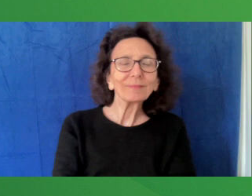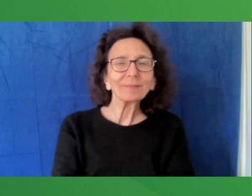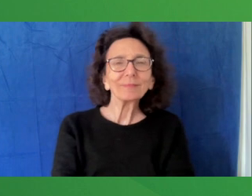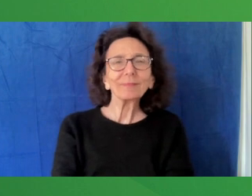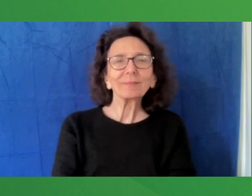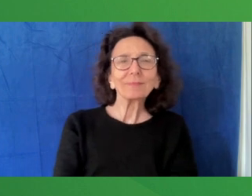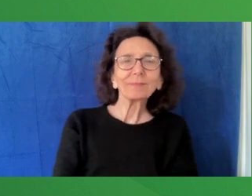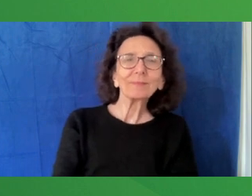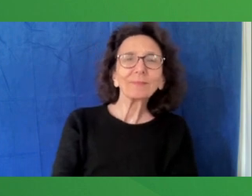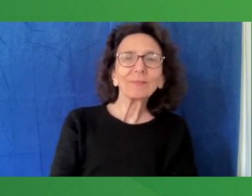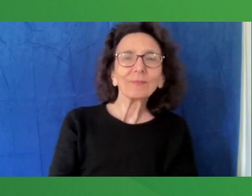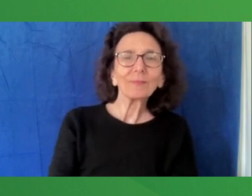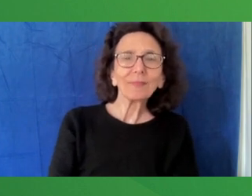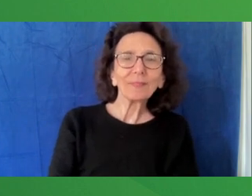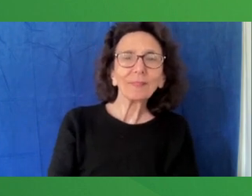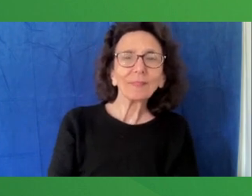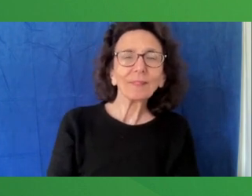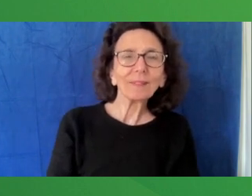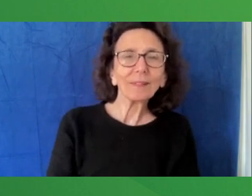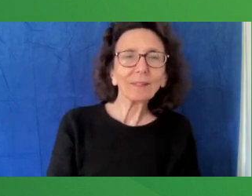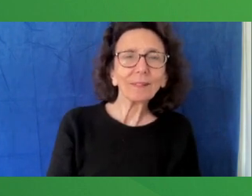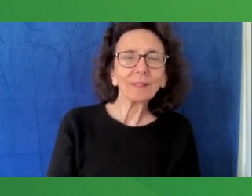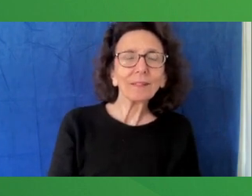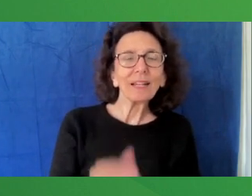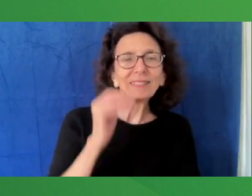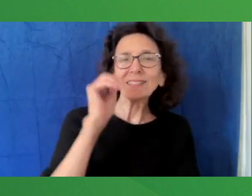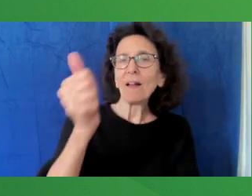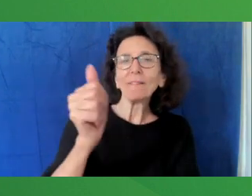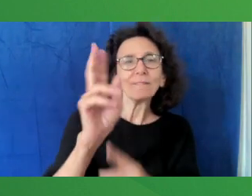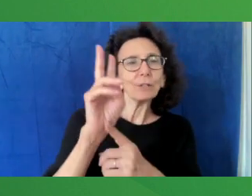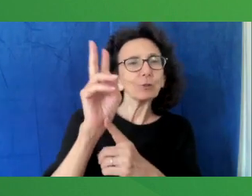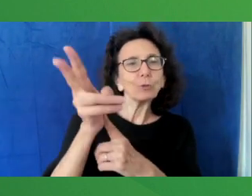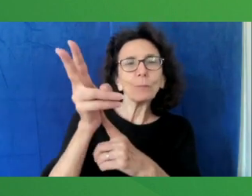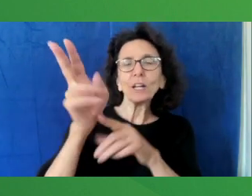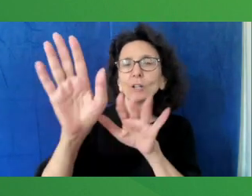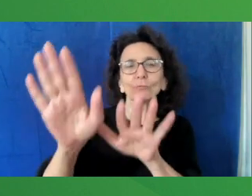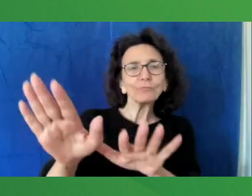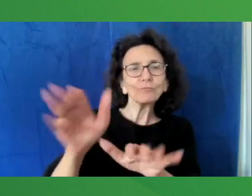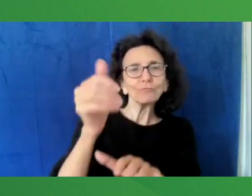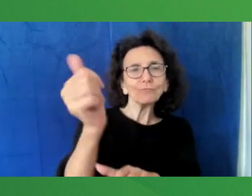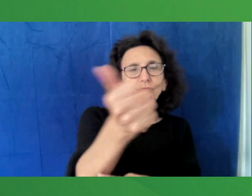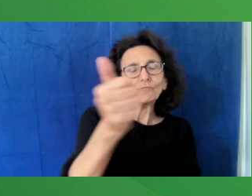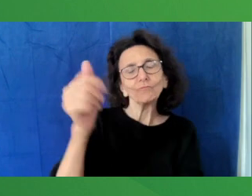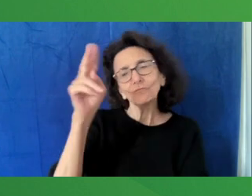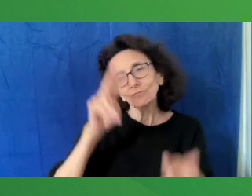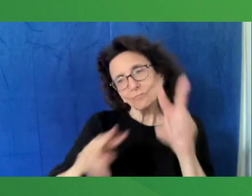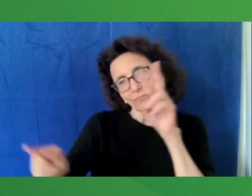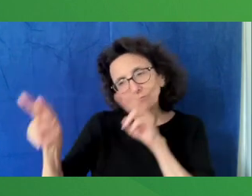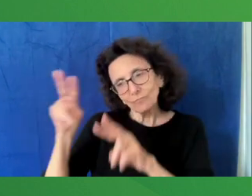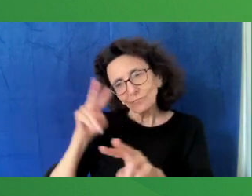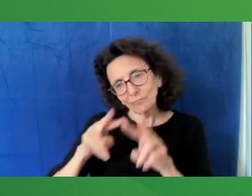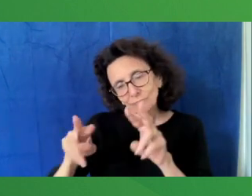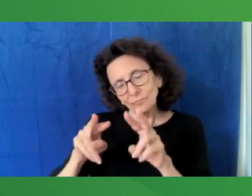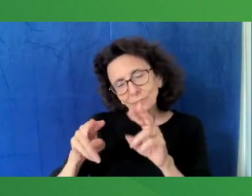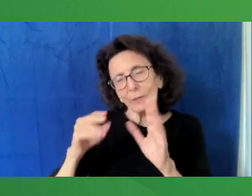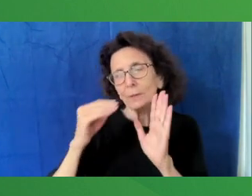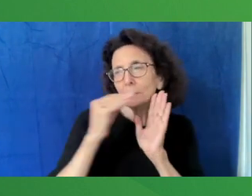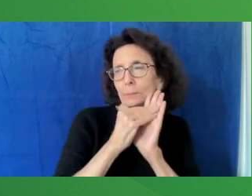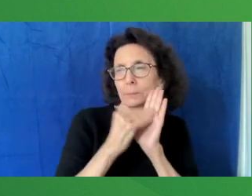And we'll give you about two minutes to look at the data presented here and record either